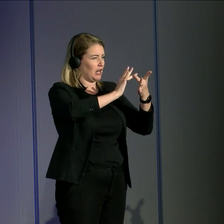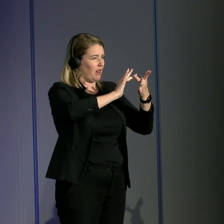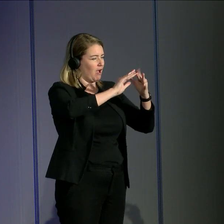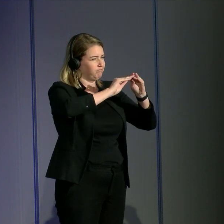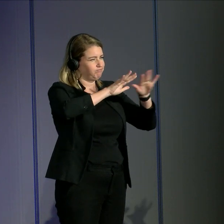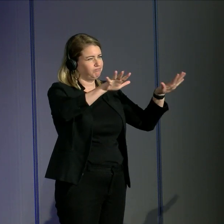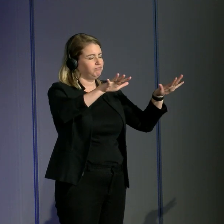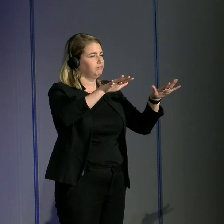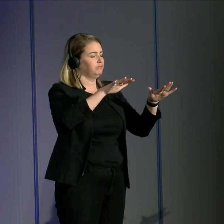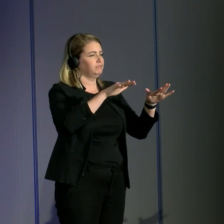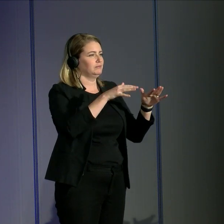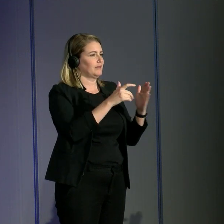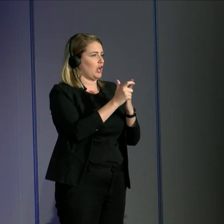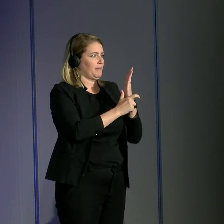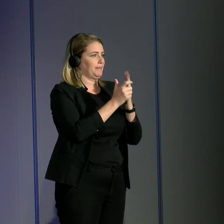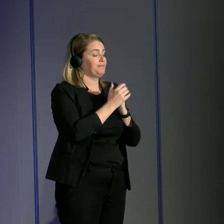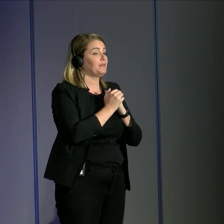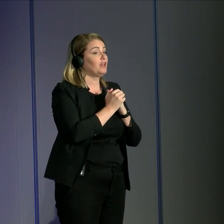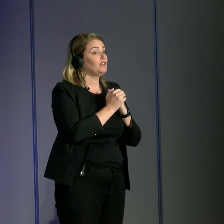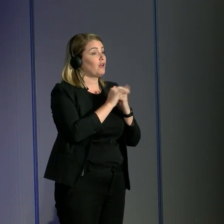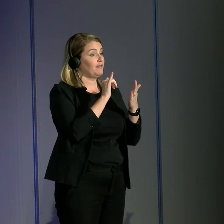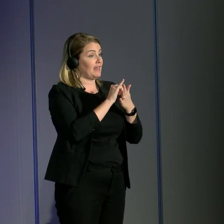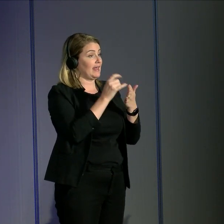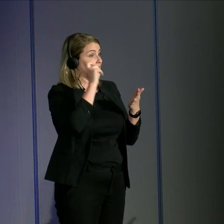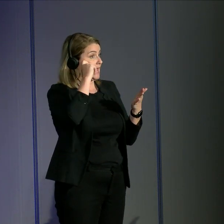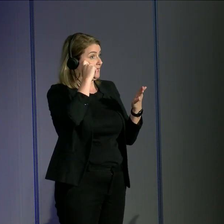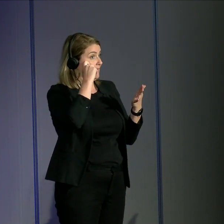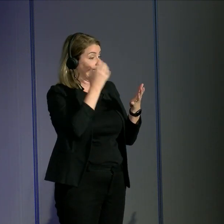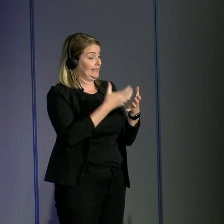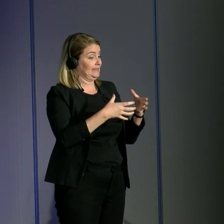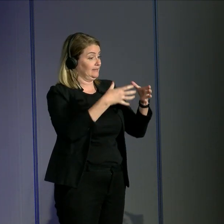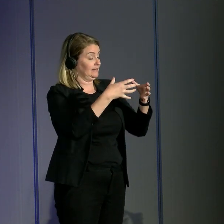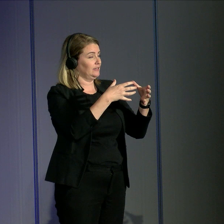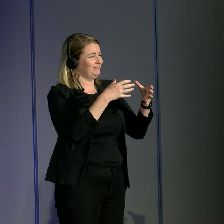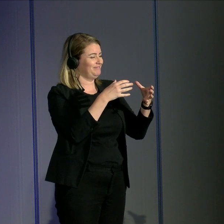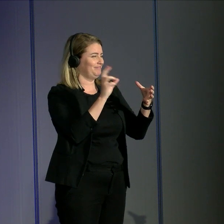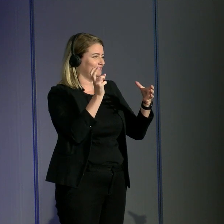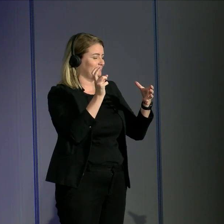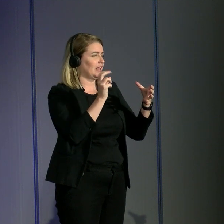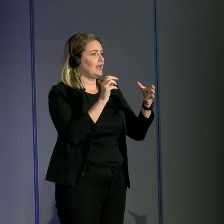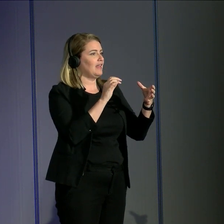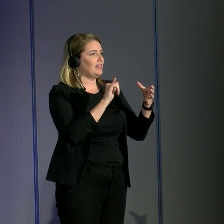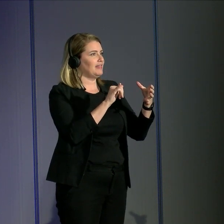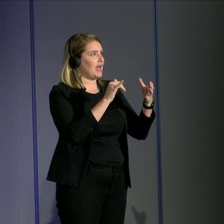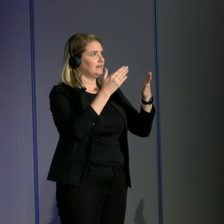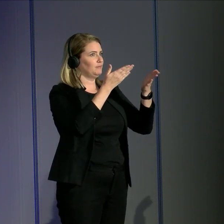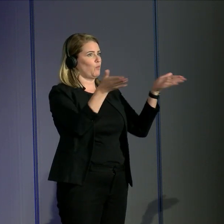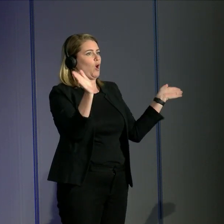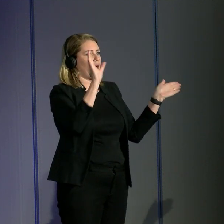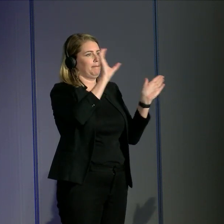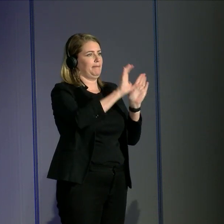the outer layer of the onion is that broad picture. What are your top issues?